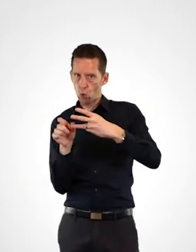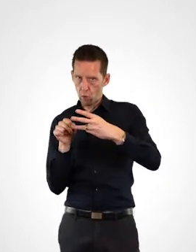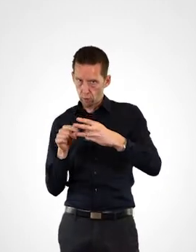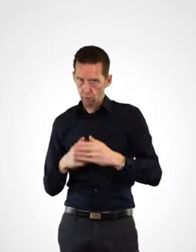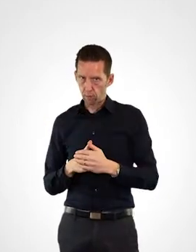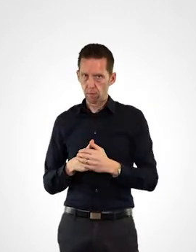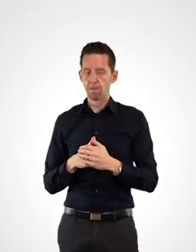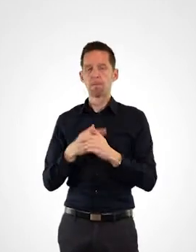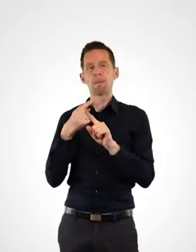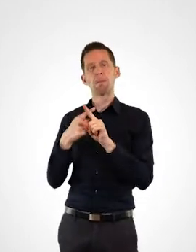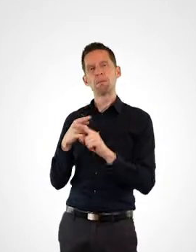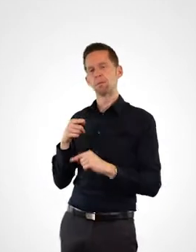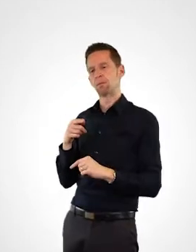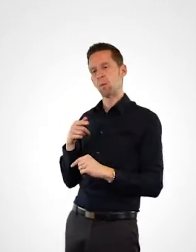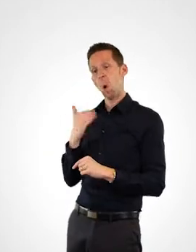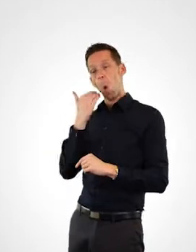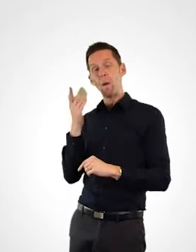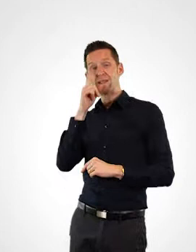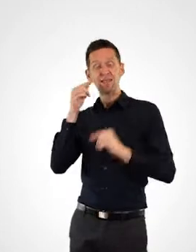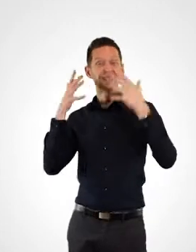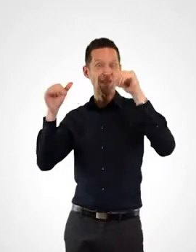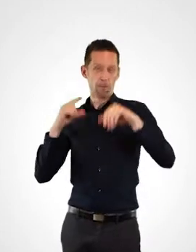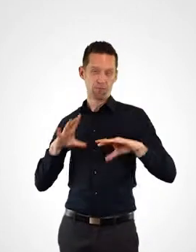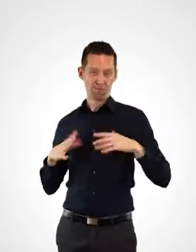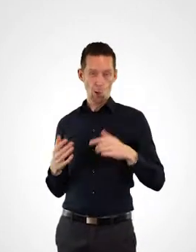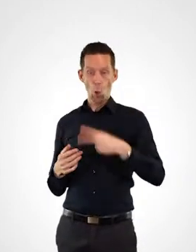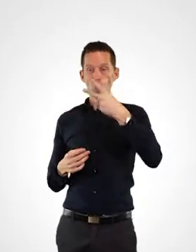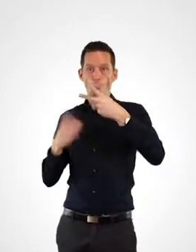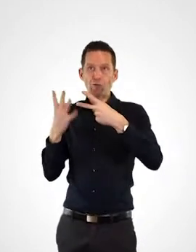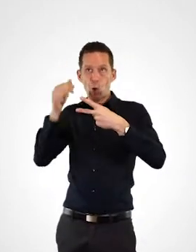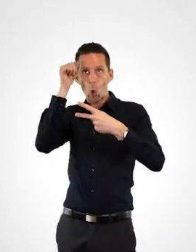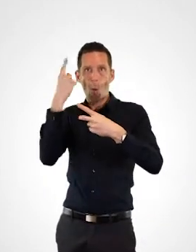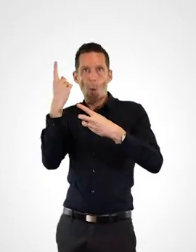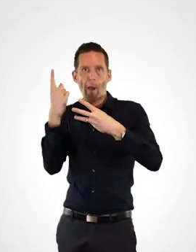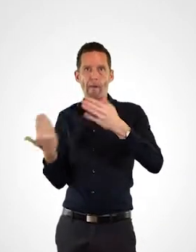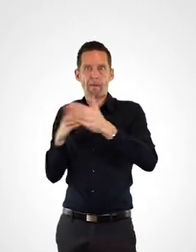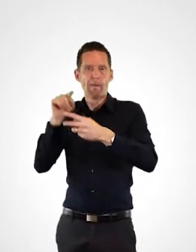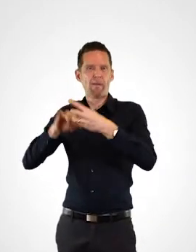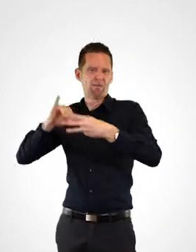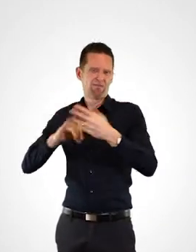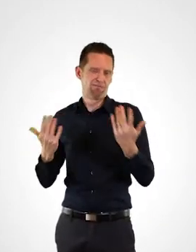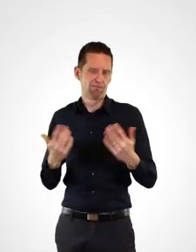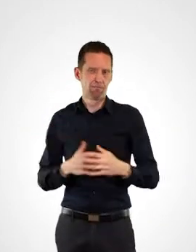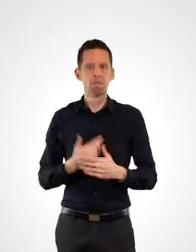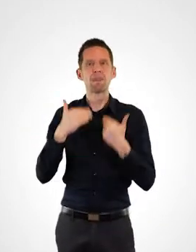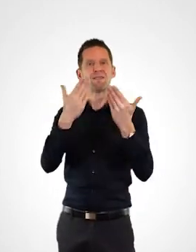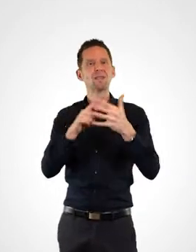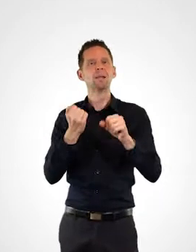and also that you will always be successful because there's only one new word in that set.